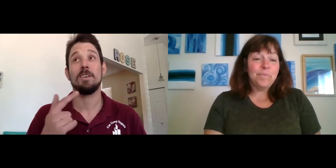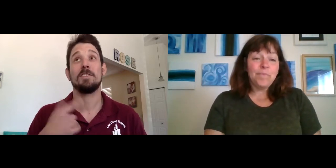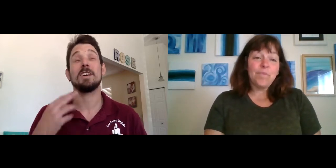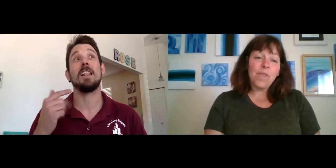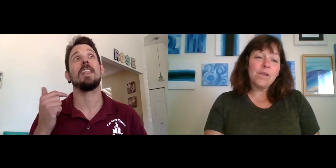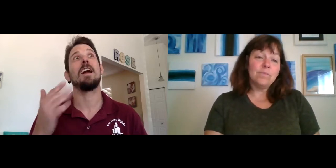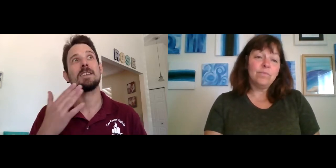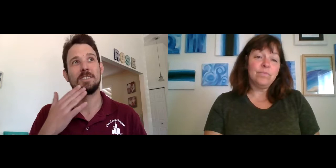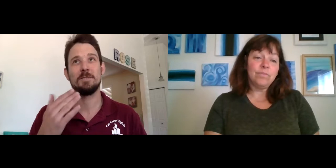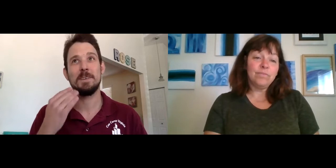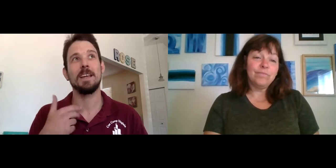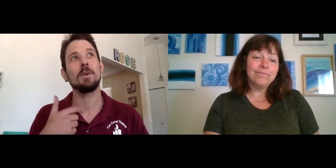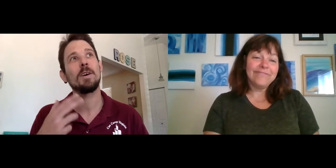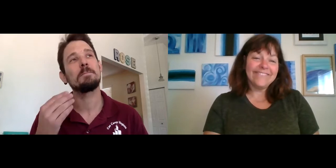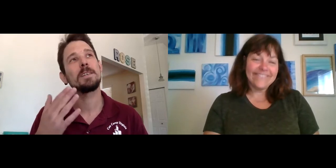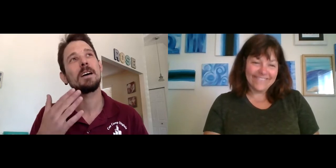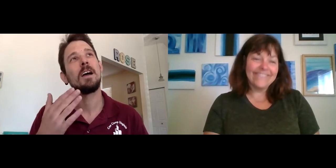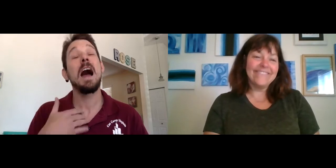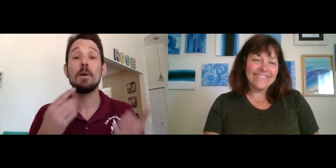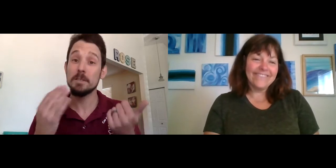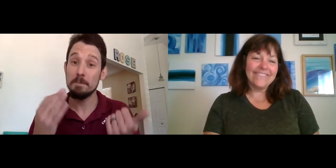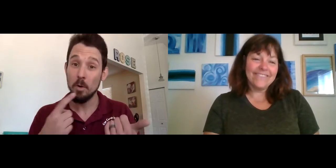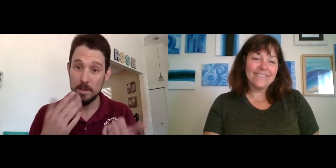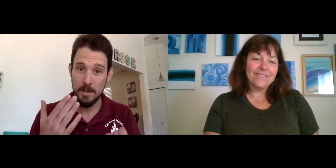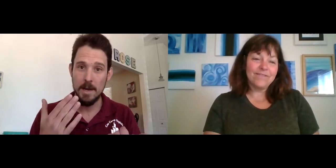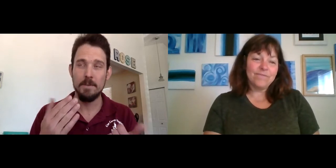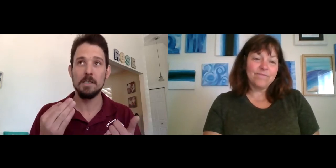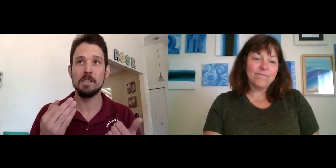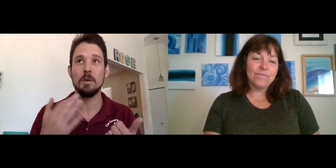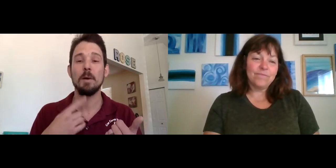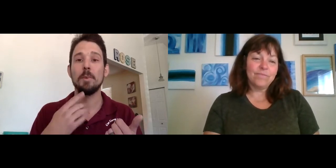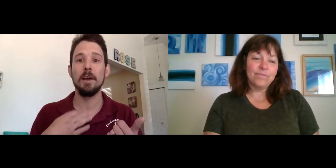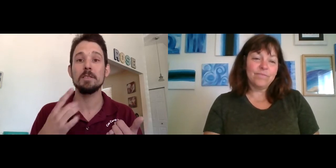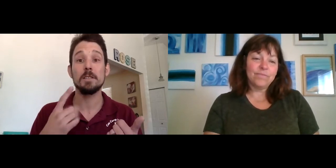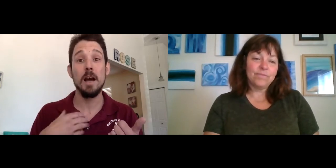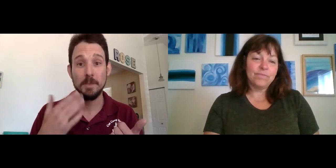that's a lot to begin with, but uh I was born deaf, so my parents adopted